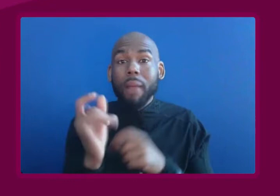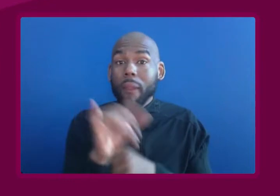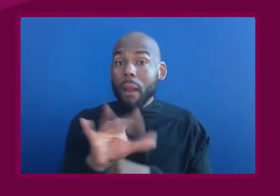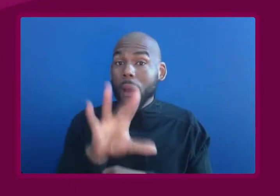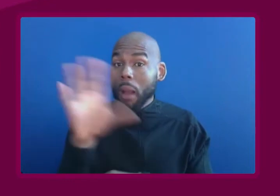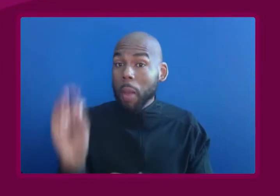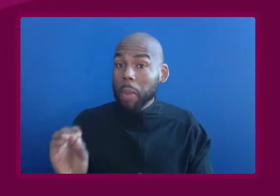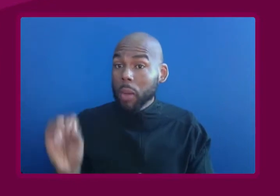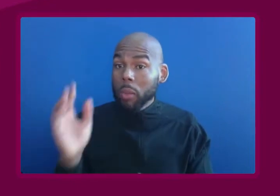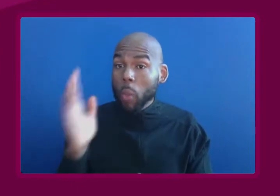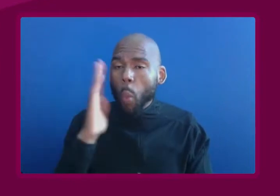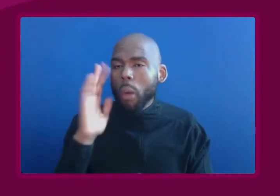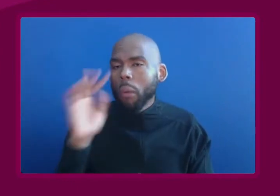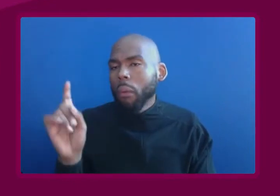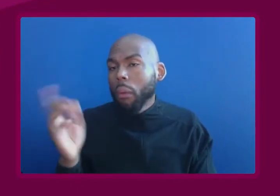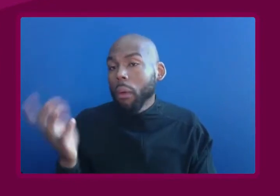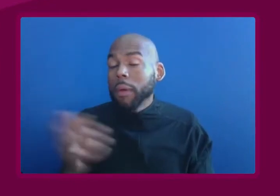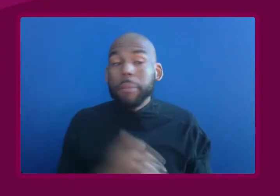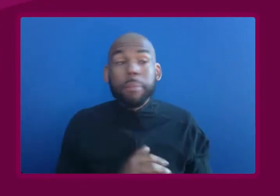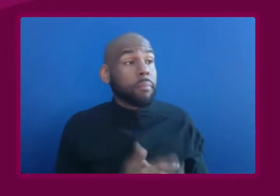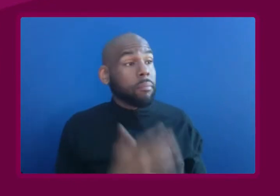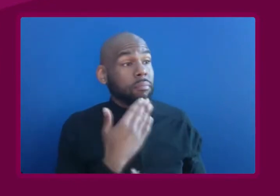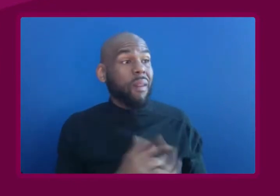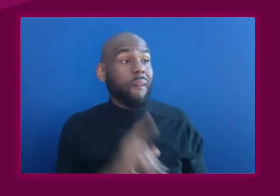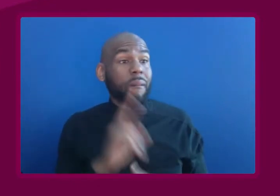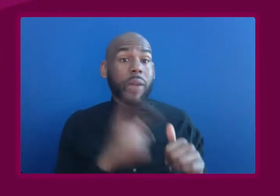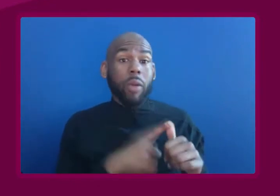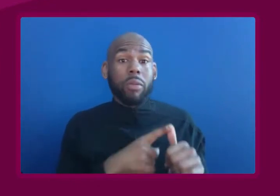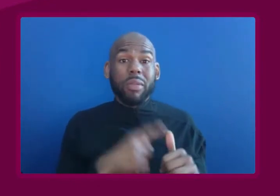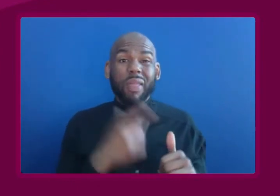Miguel Quiñones: Yeah. I think the first thing is perspective.